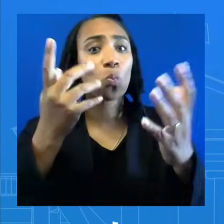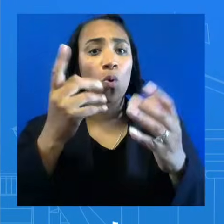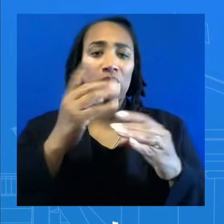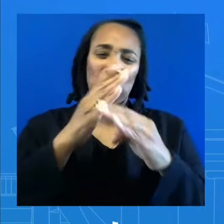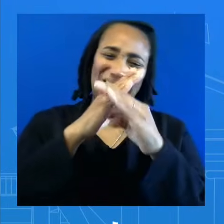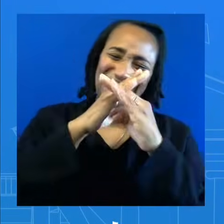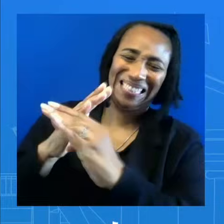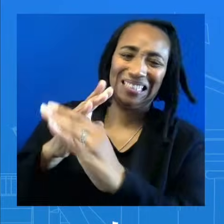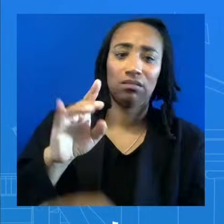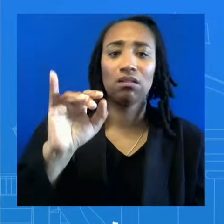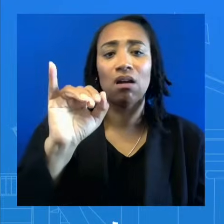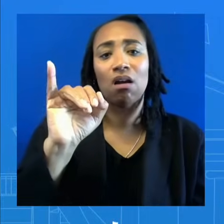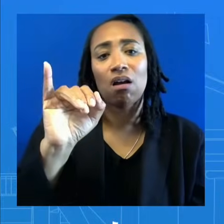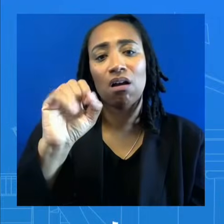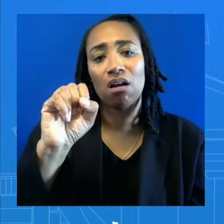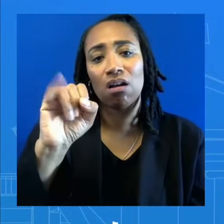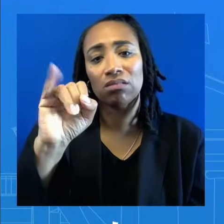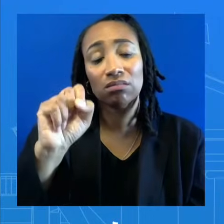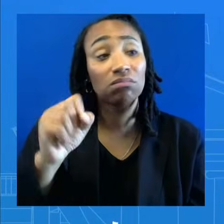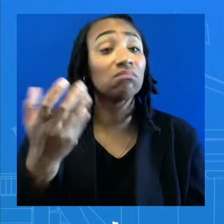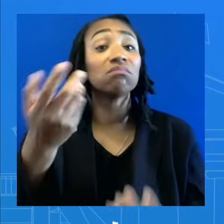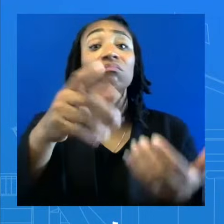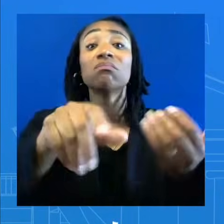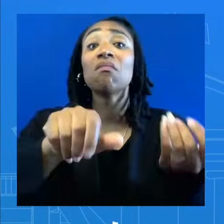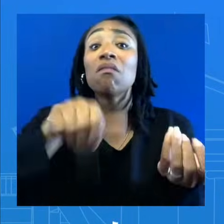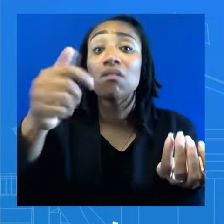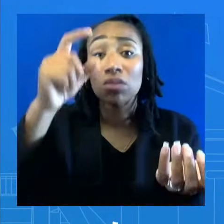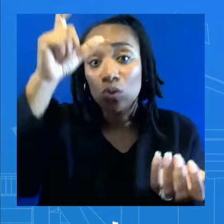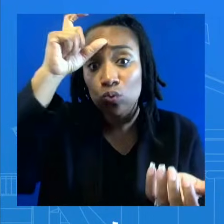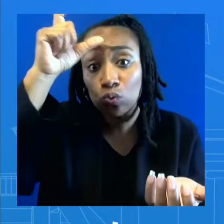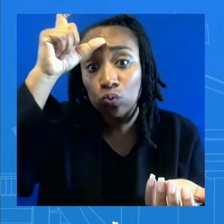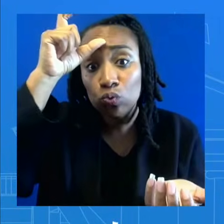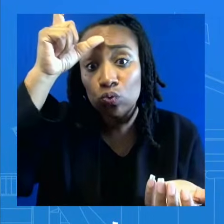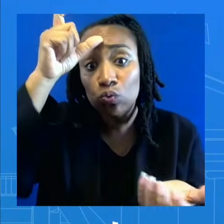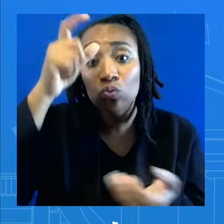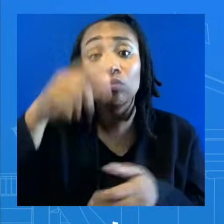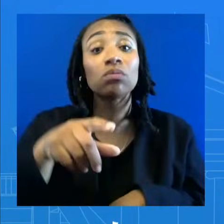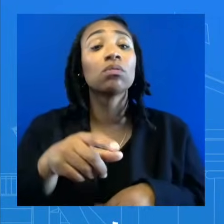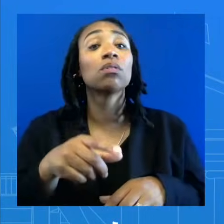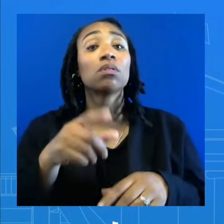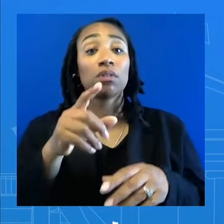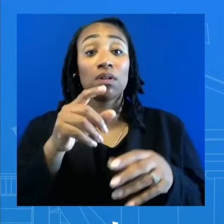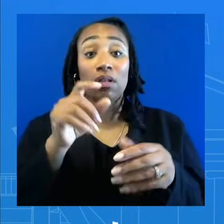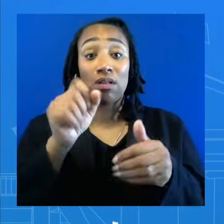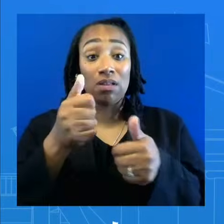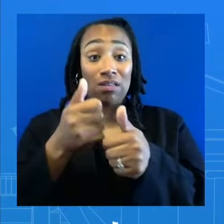including Secretary Blinken, to -- to make sure that we understand what they're trying to do